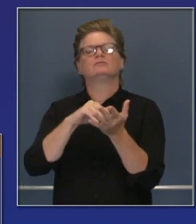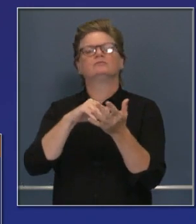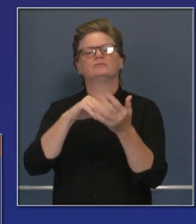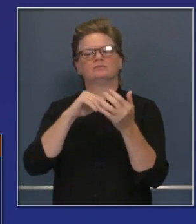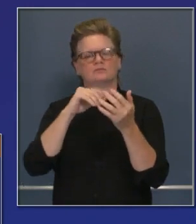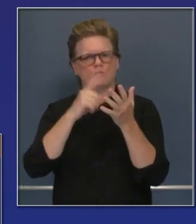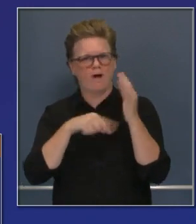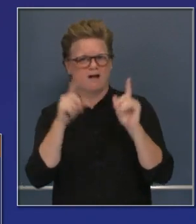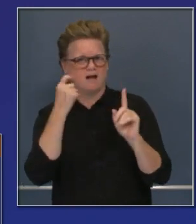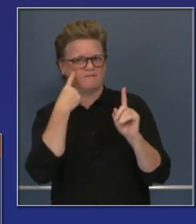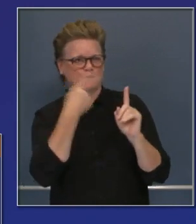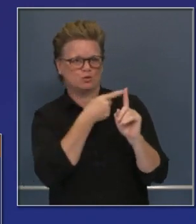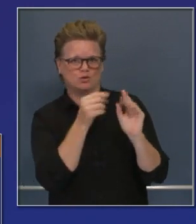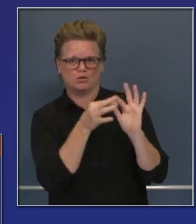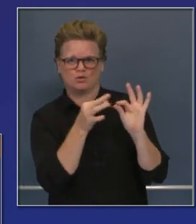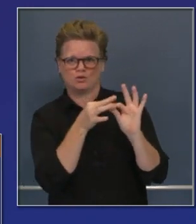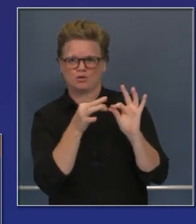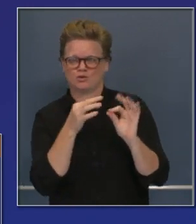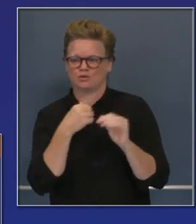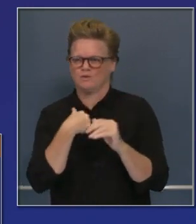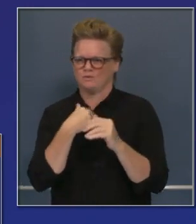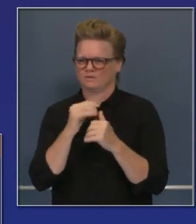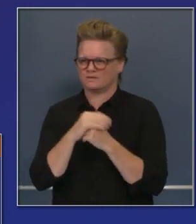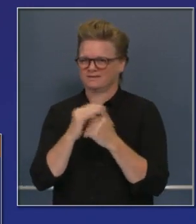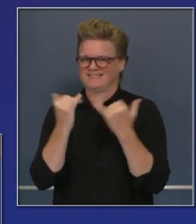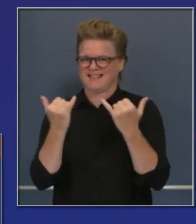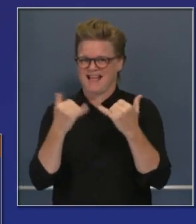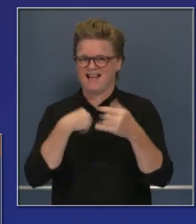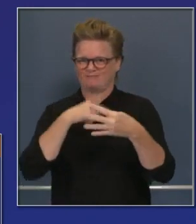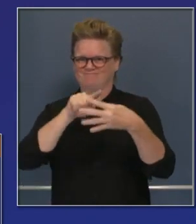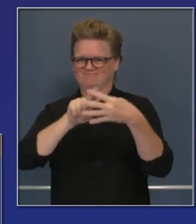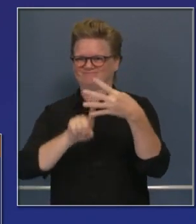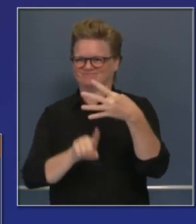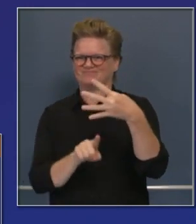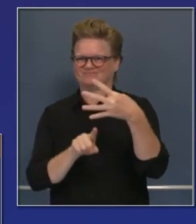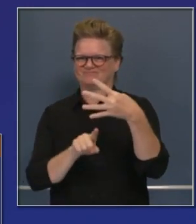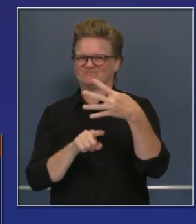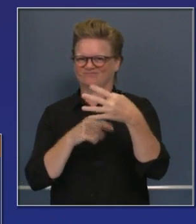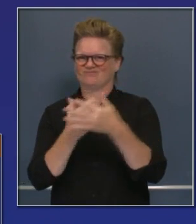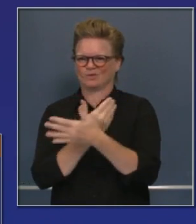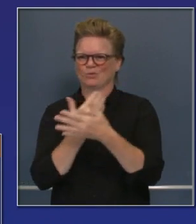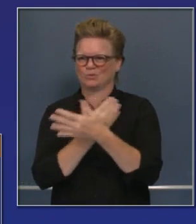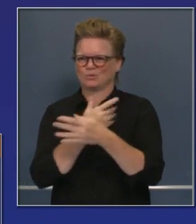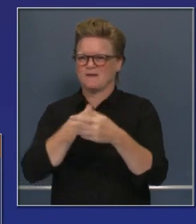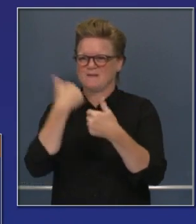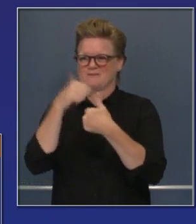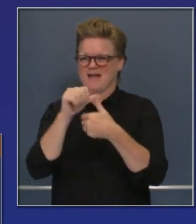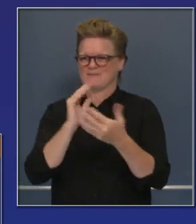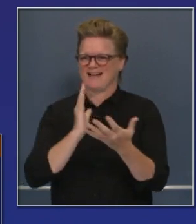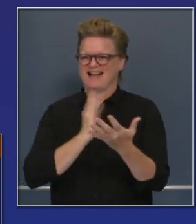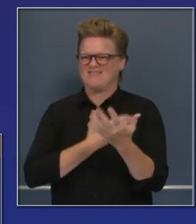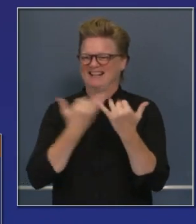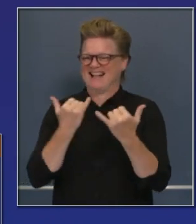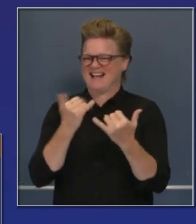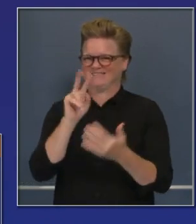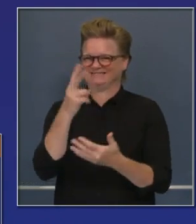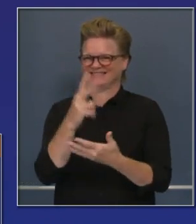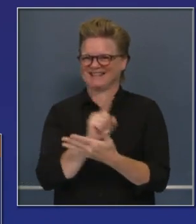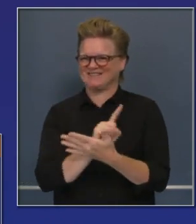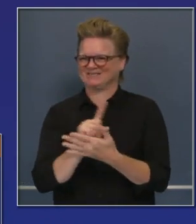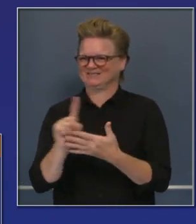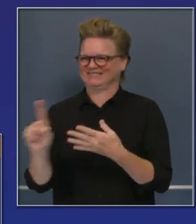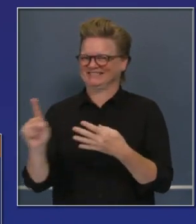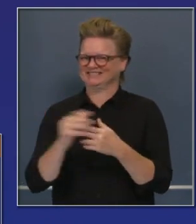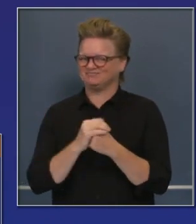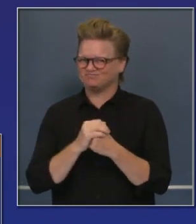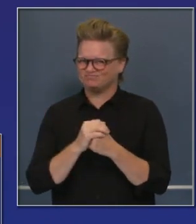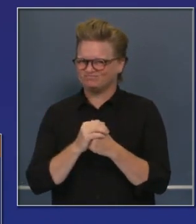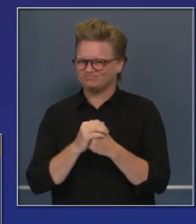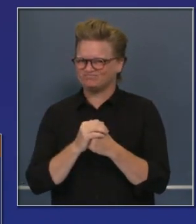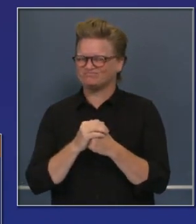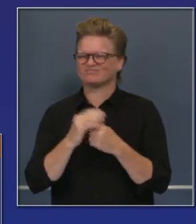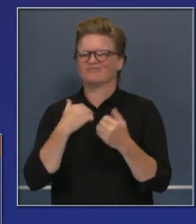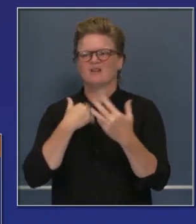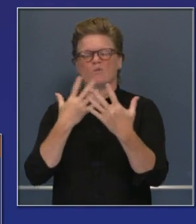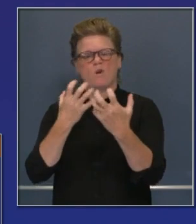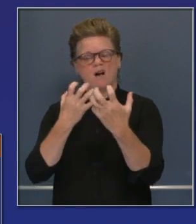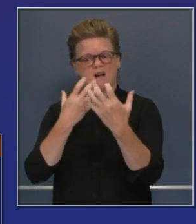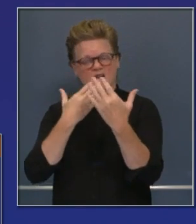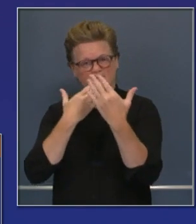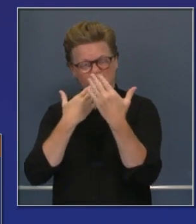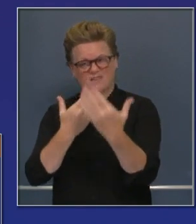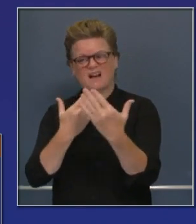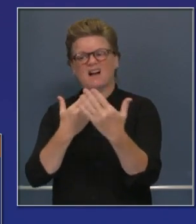JUST TO REITERATE A COUPLE OF POINTS THAT THE GOVERNOR MADE, WE ARE NOW INTO THE SECOND WEEK WITH OUR N FRAMEWORK, REALLY TO WORK WITH COUNTIES.